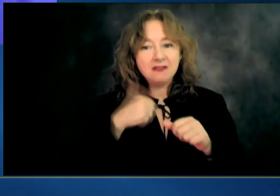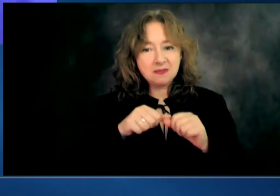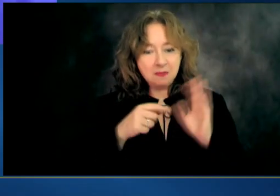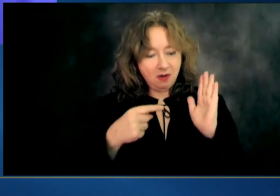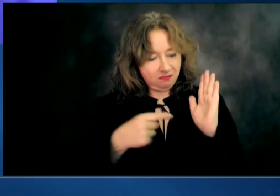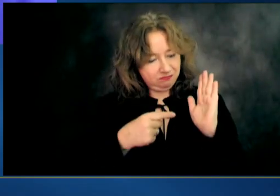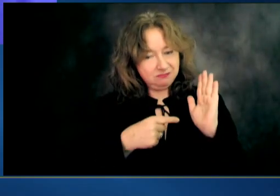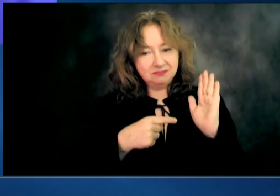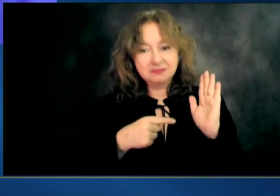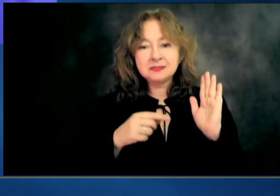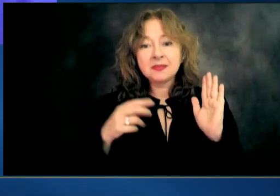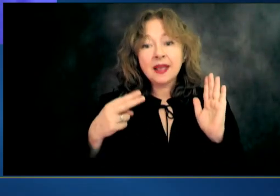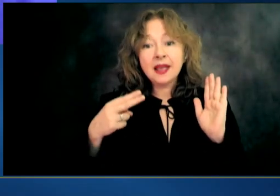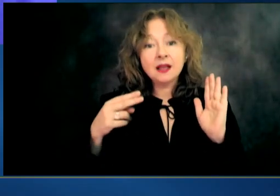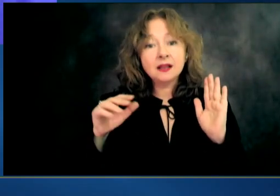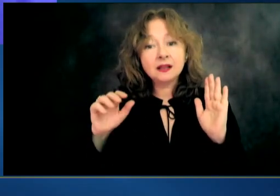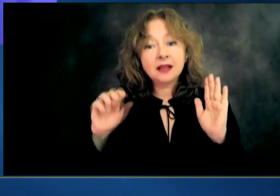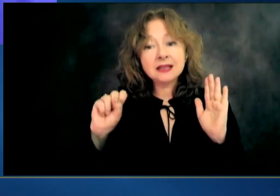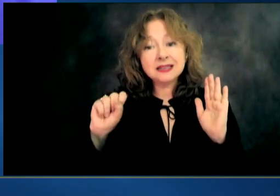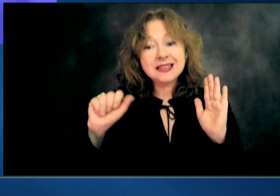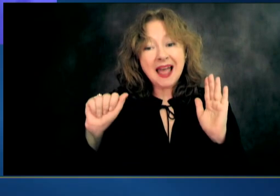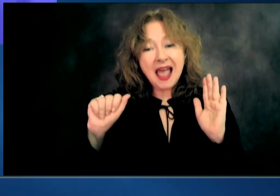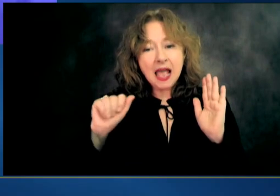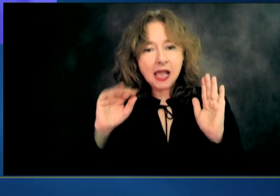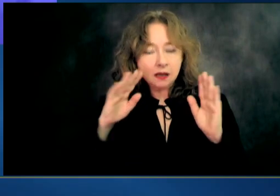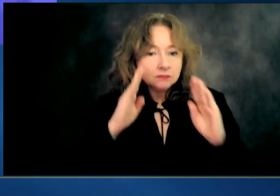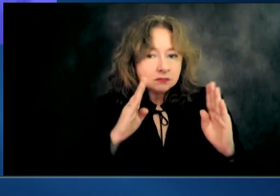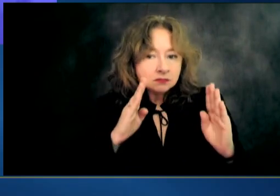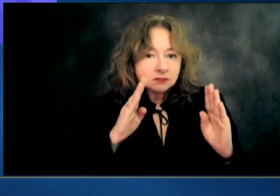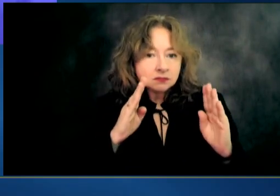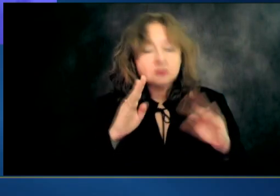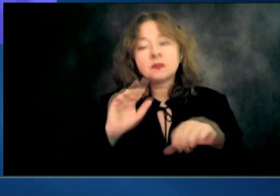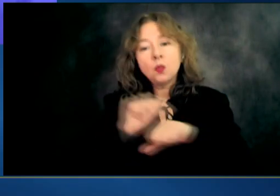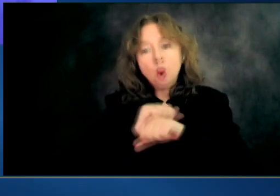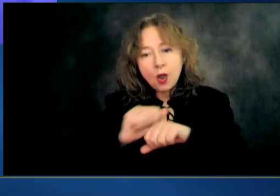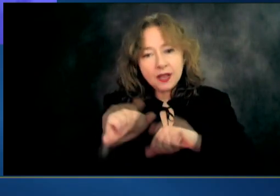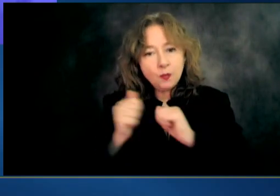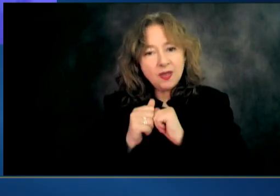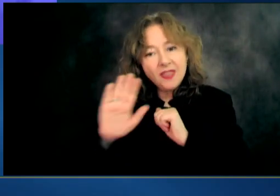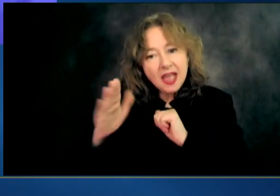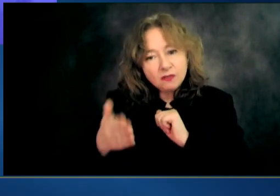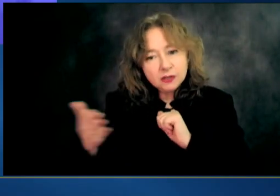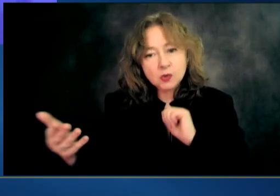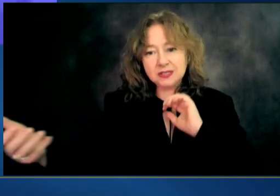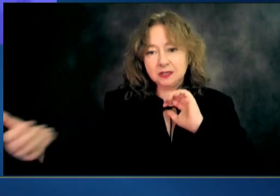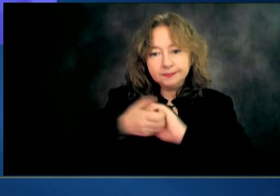it because they're working hard as well with the few resources they have to do so many different